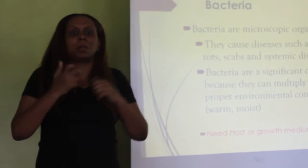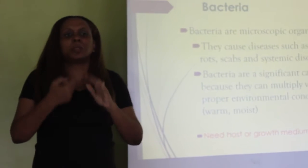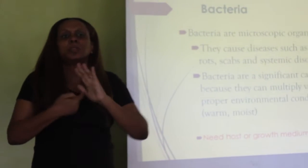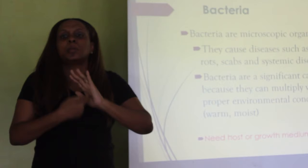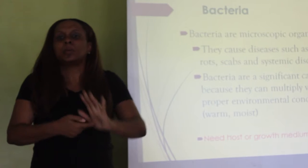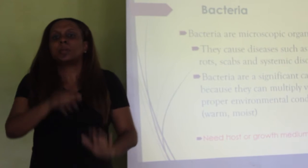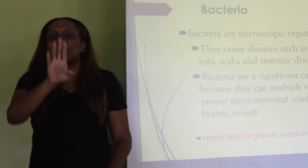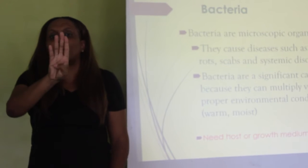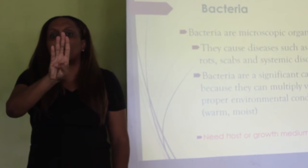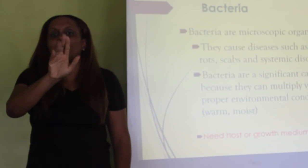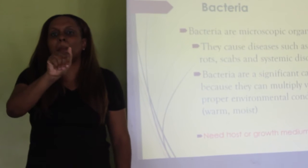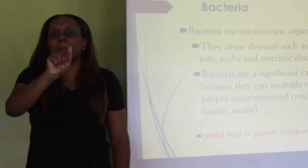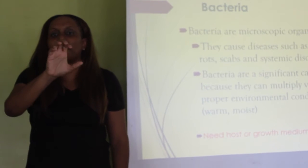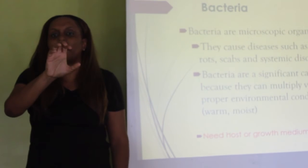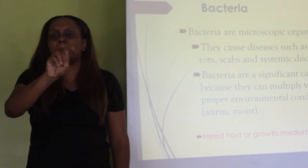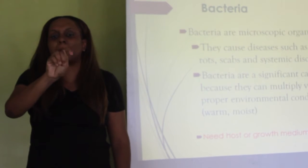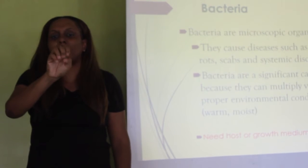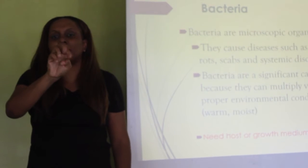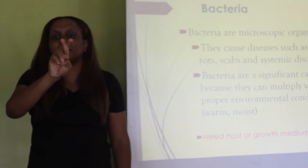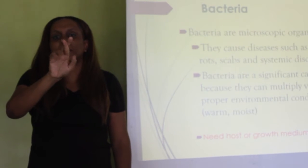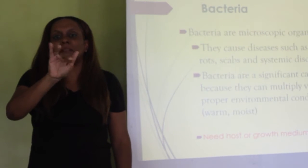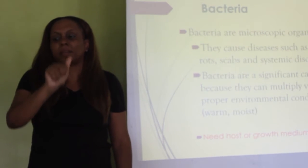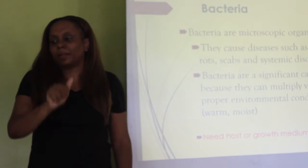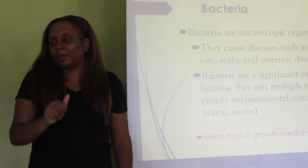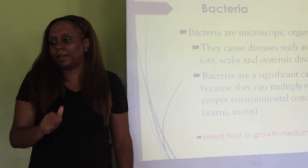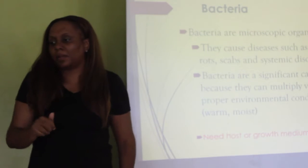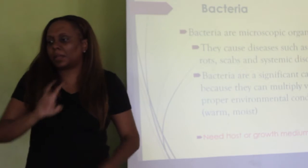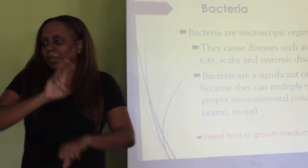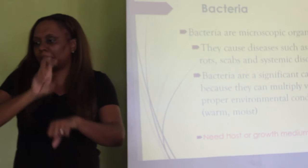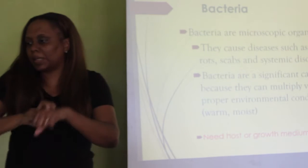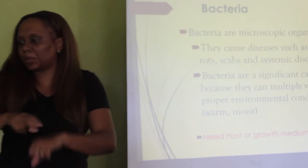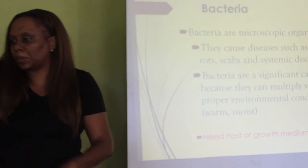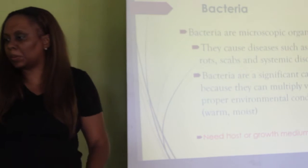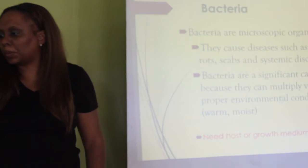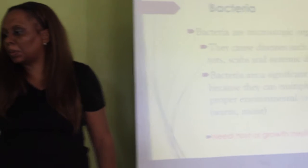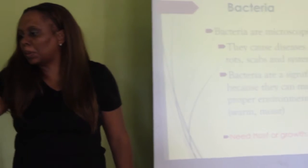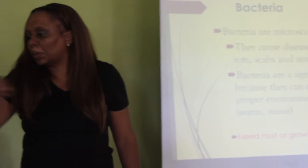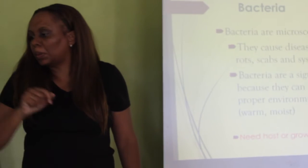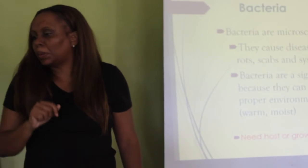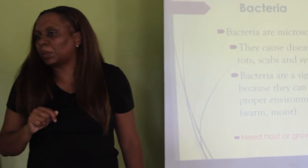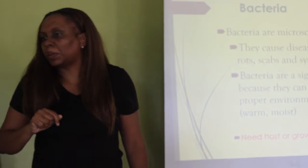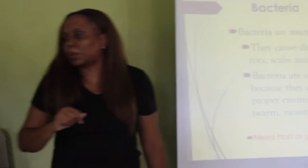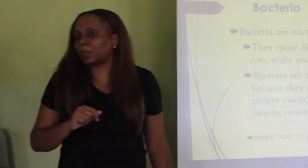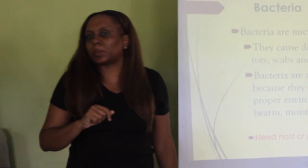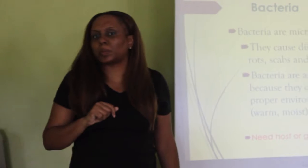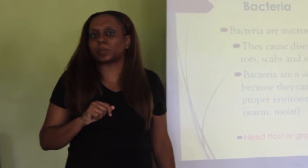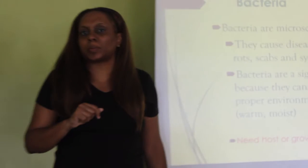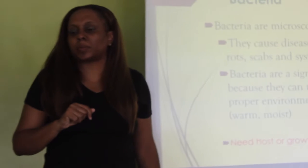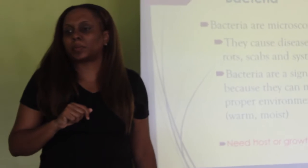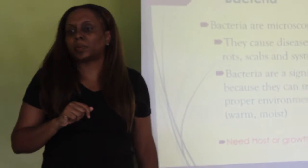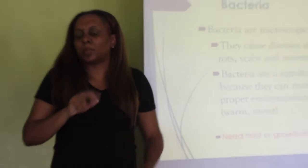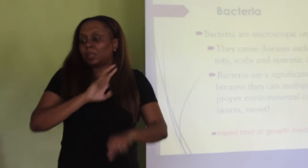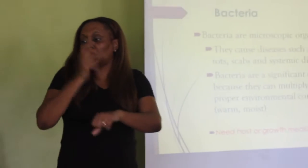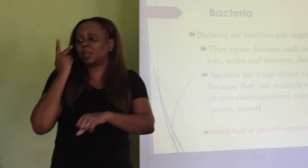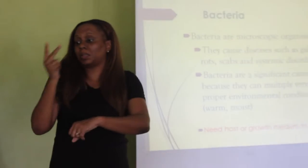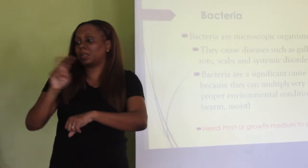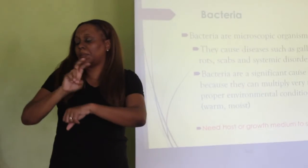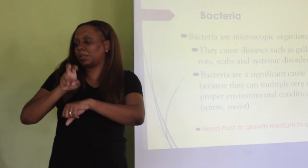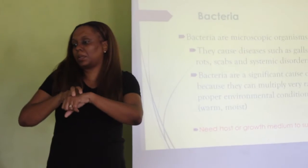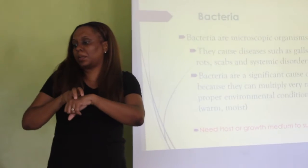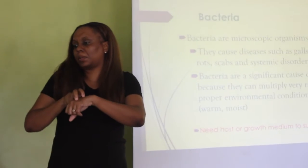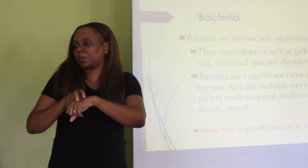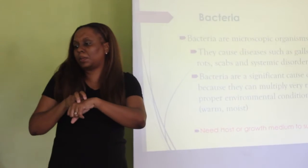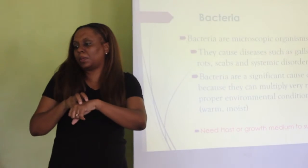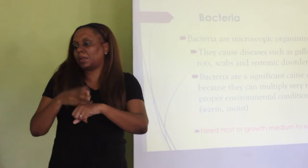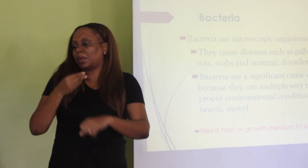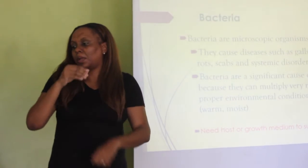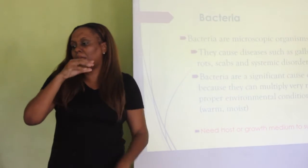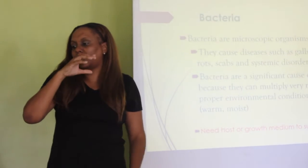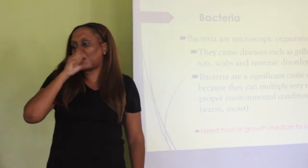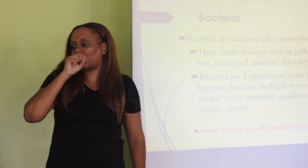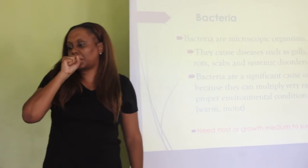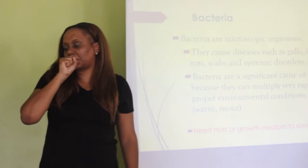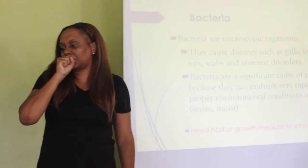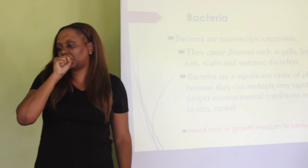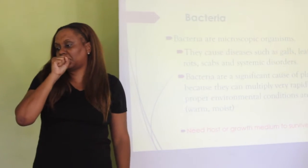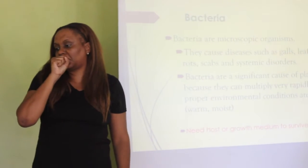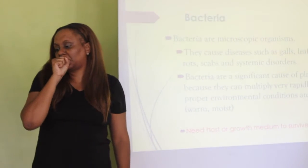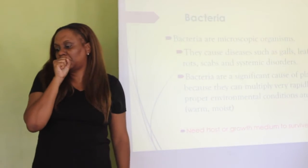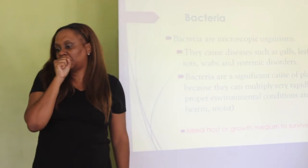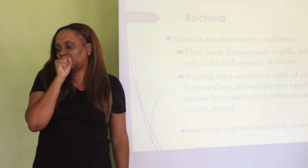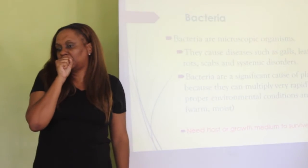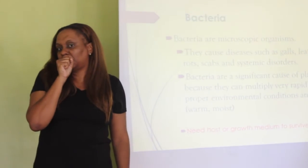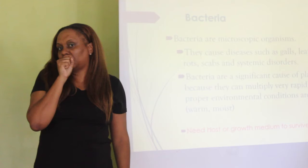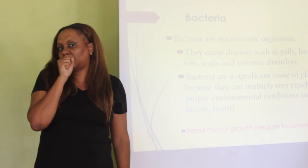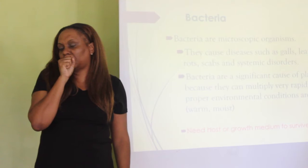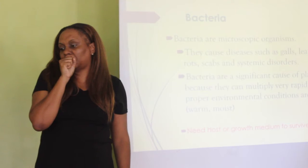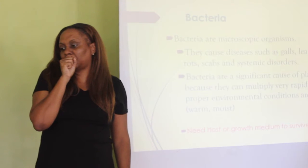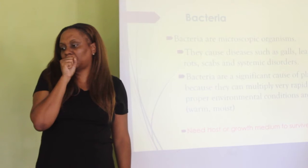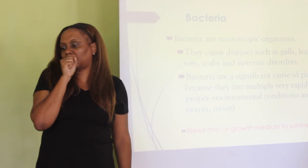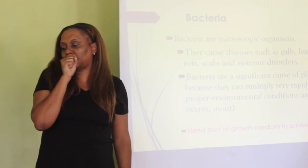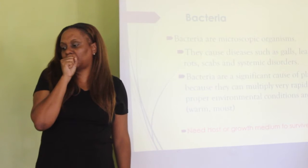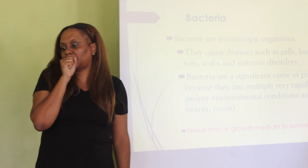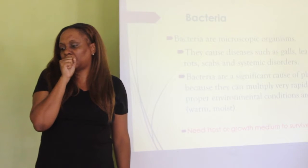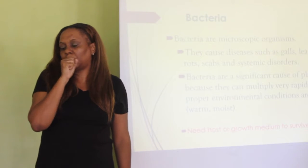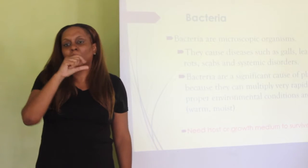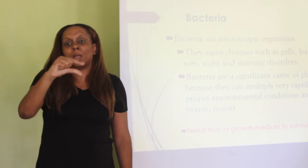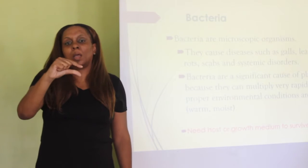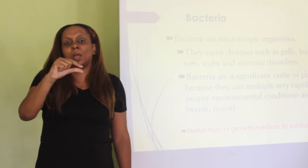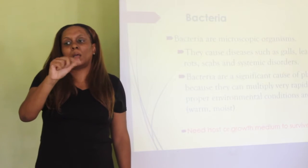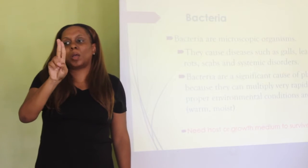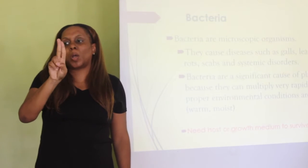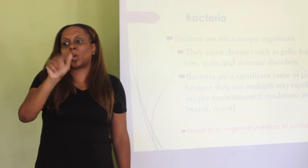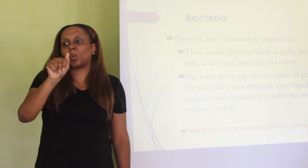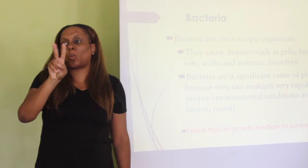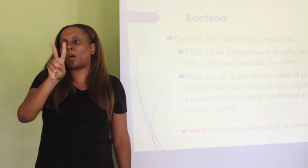irish potato over there and um on the the the orange and on the water that we have over there